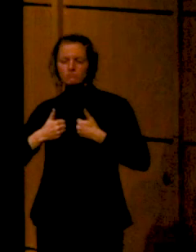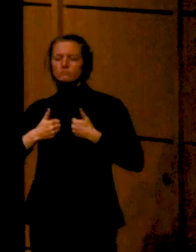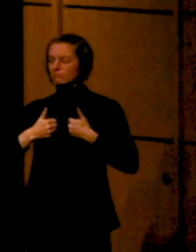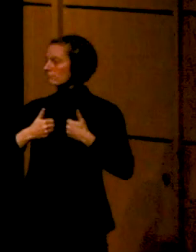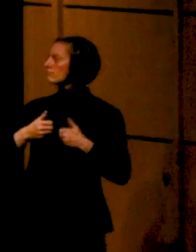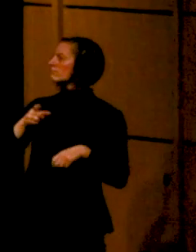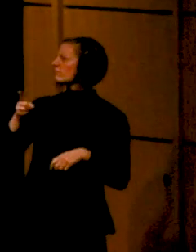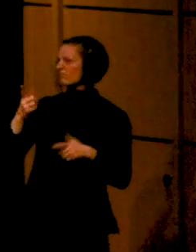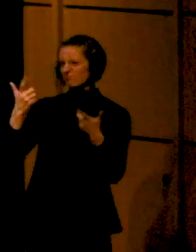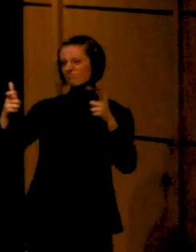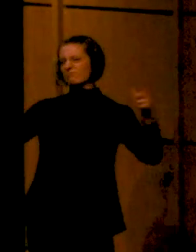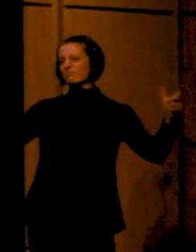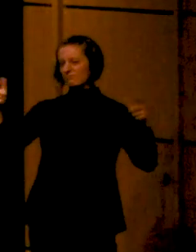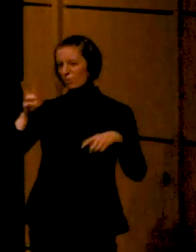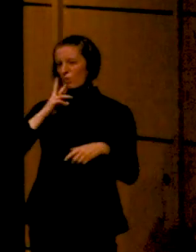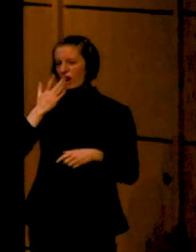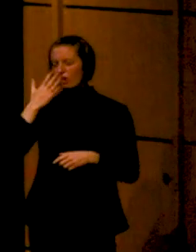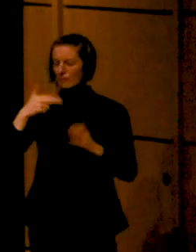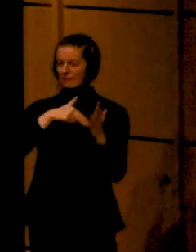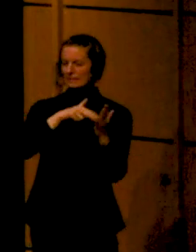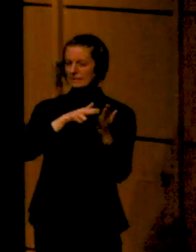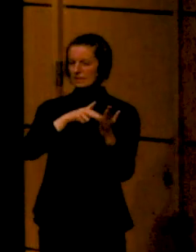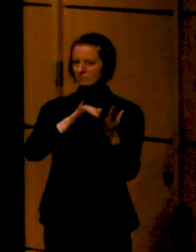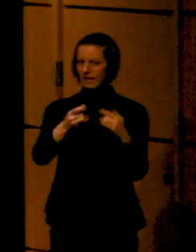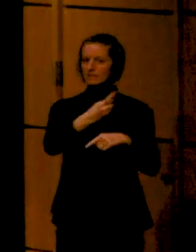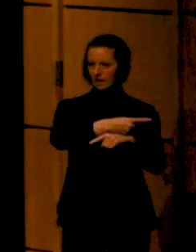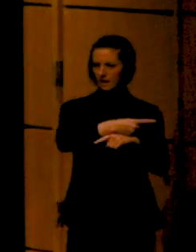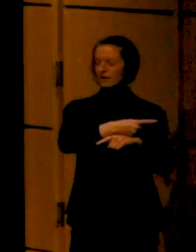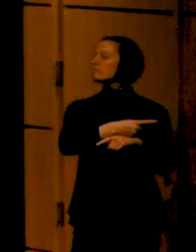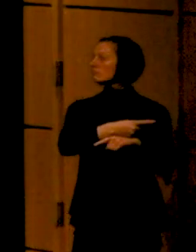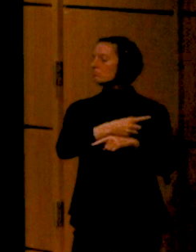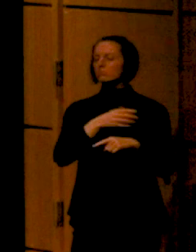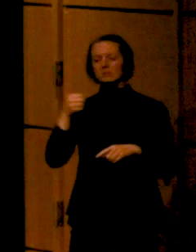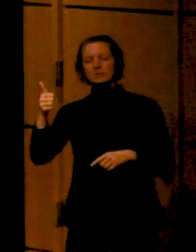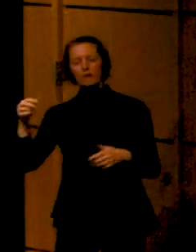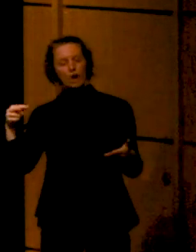that Henk did that day and used as a basis for this painting.